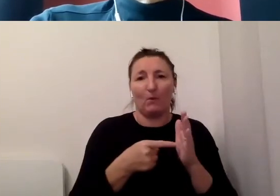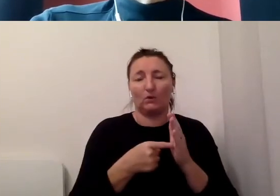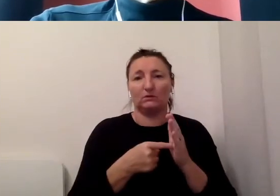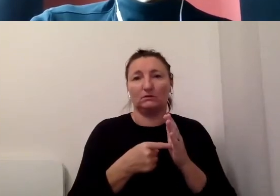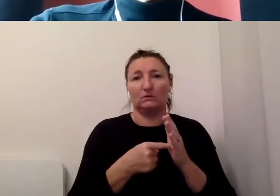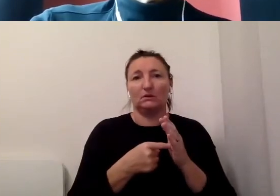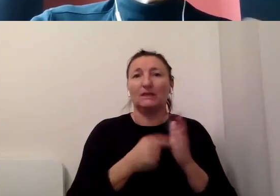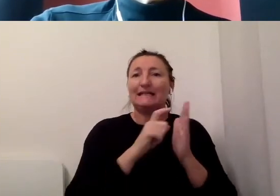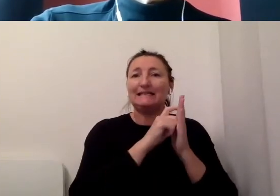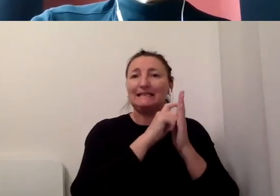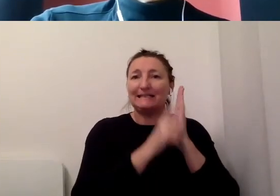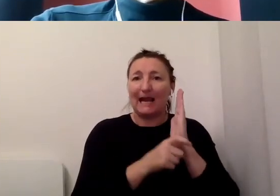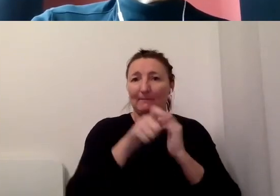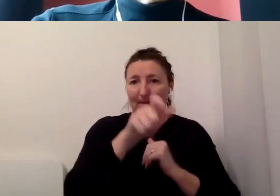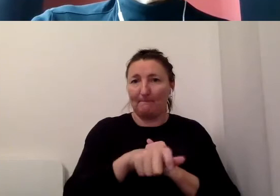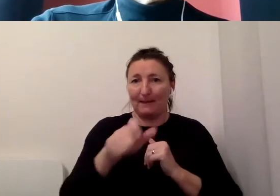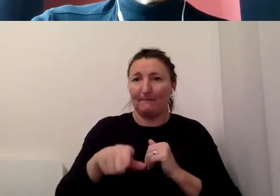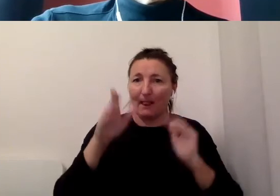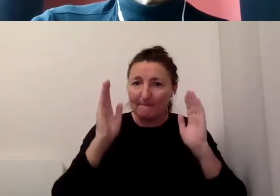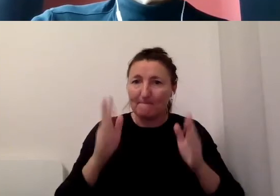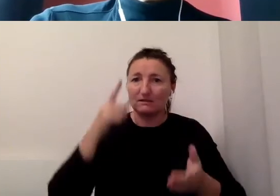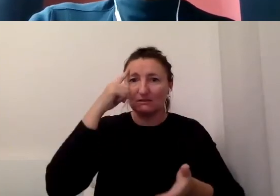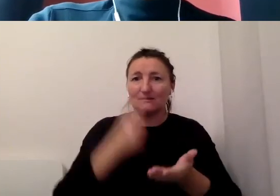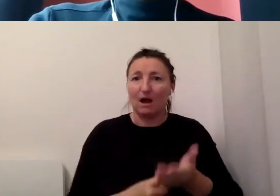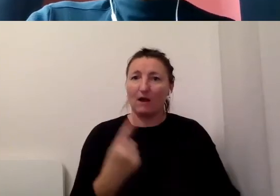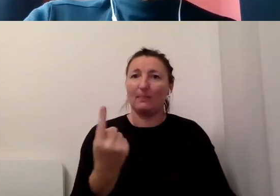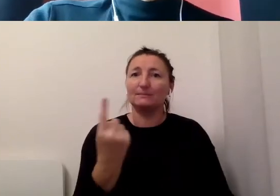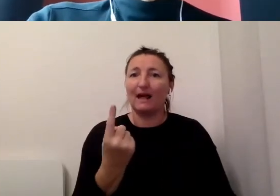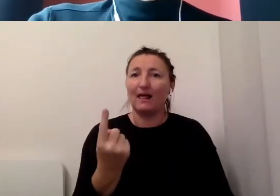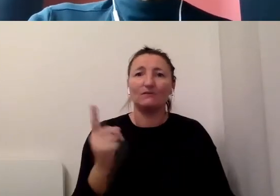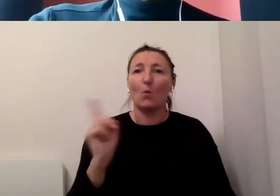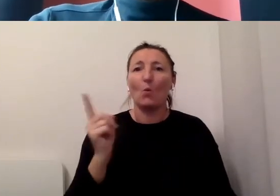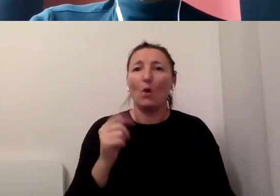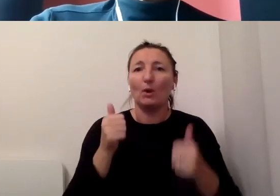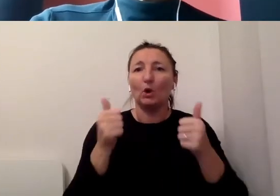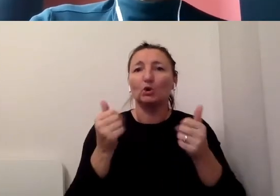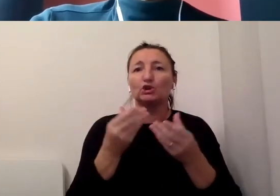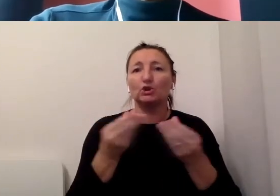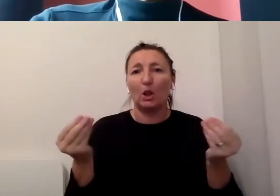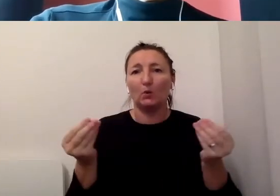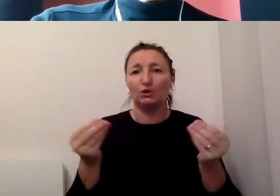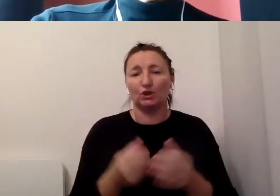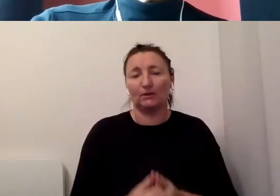you decide, you you work out the best solutions. So, the other person who's looking for new leaders